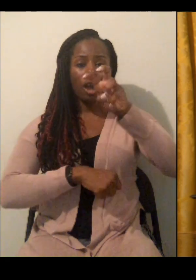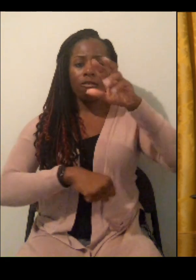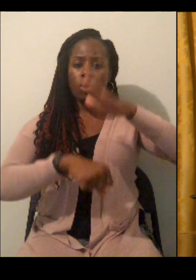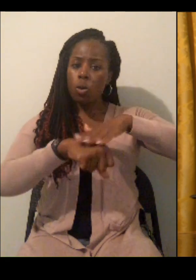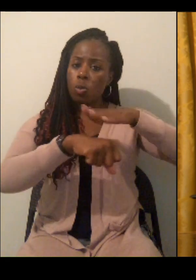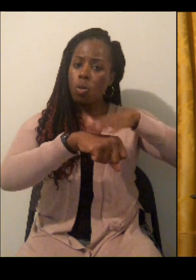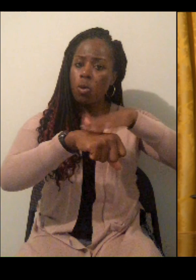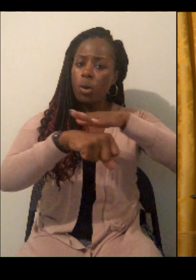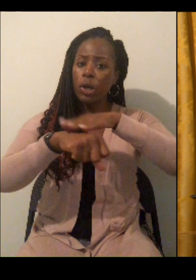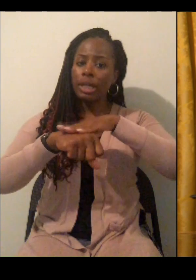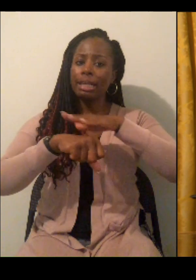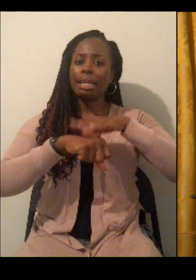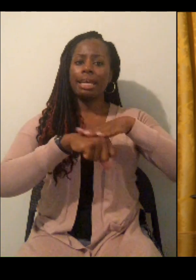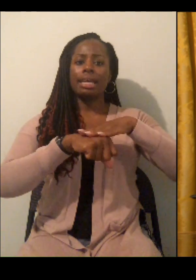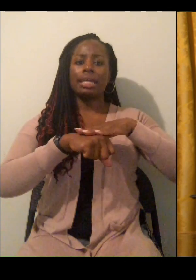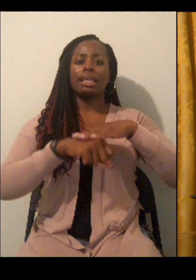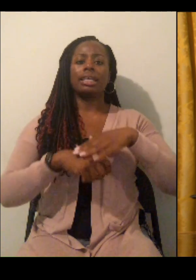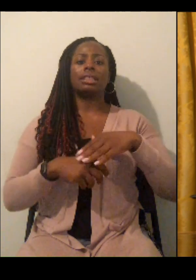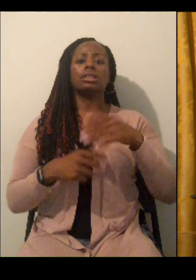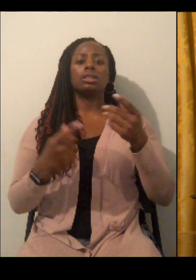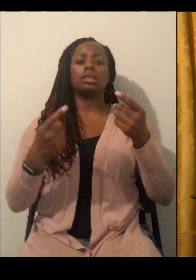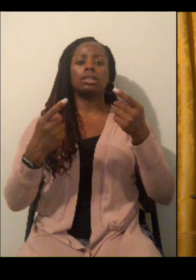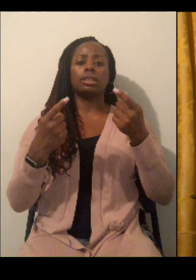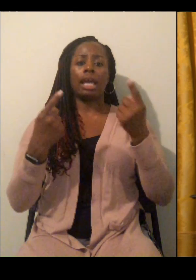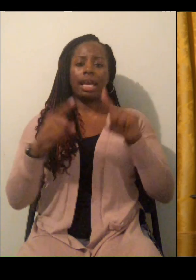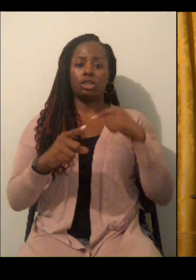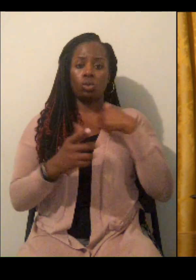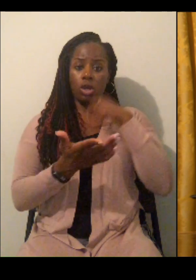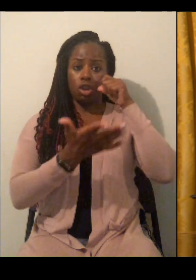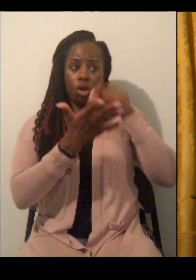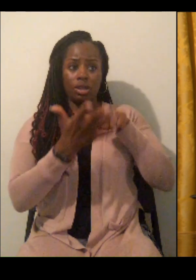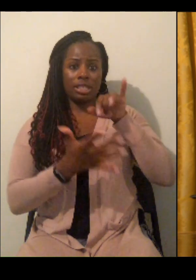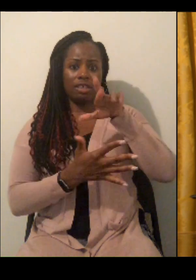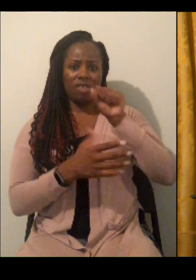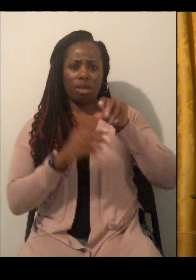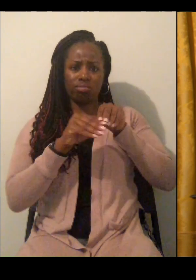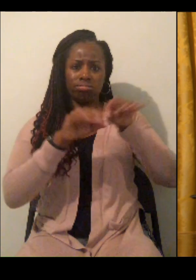horrible infection and taking early intense